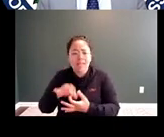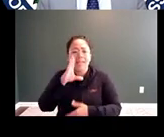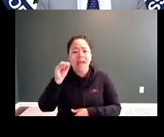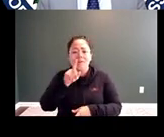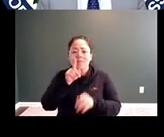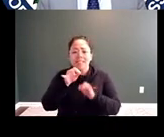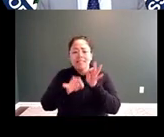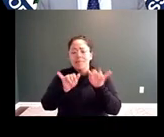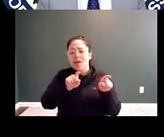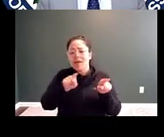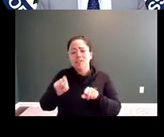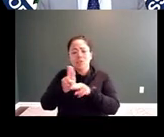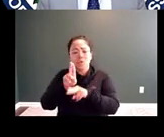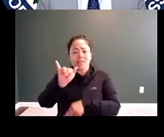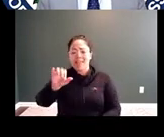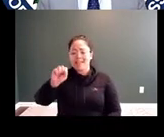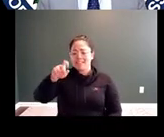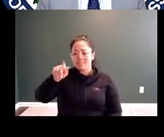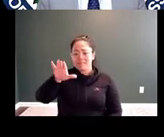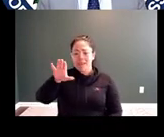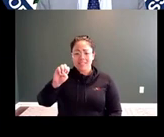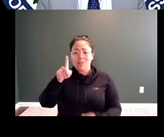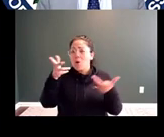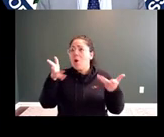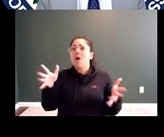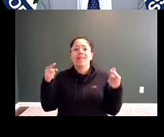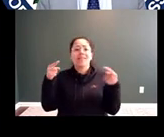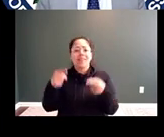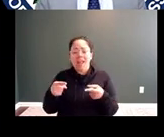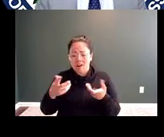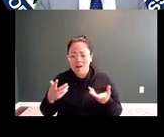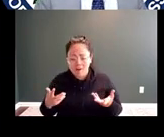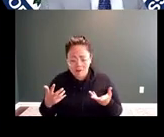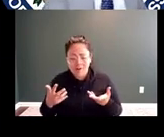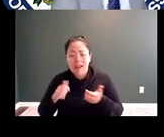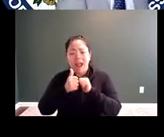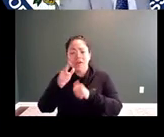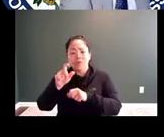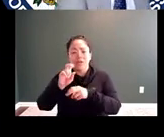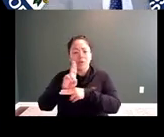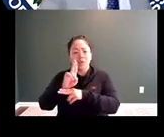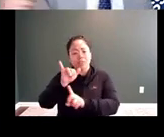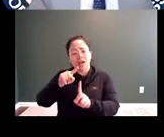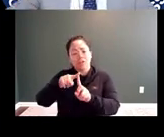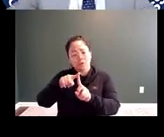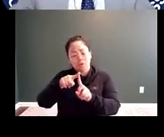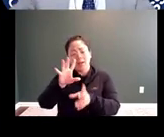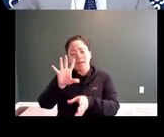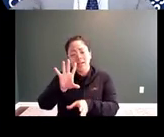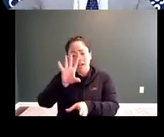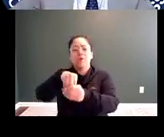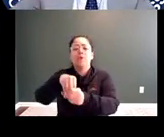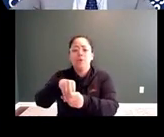as utilizing that space, the walls are already there. So how can you utilize them to help further this idea of inclusion and equity?